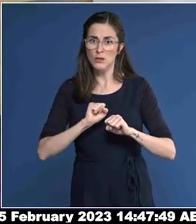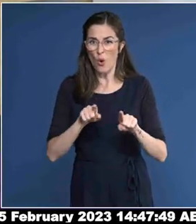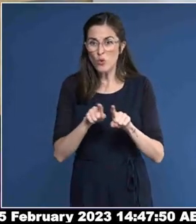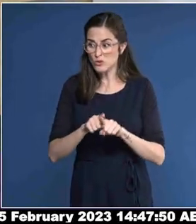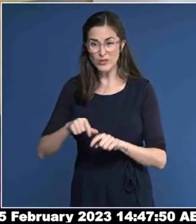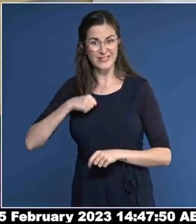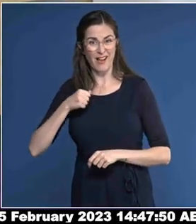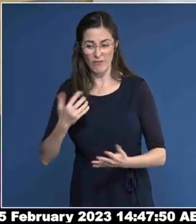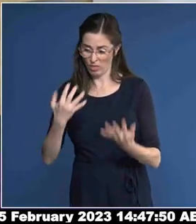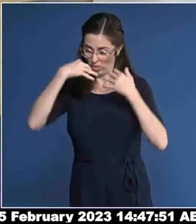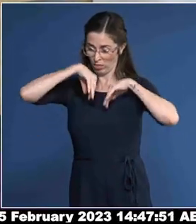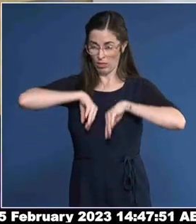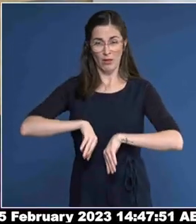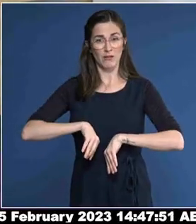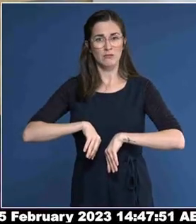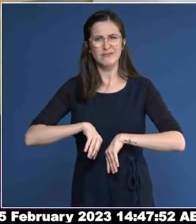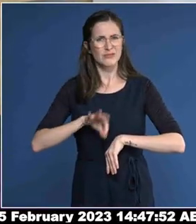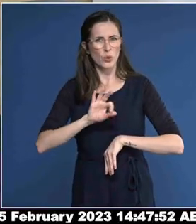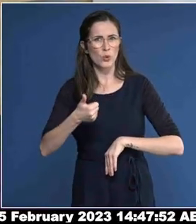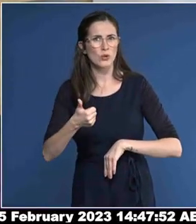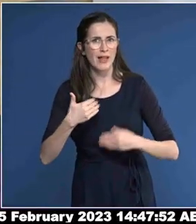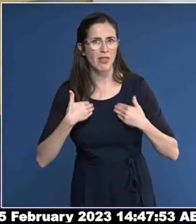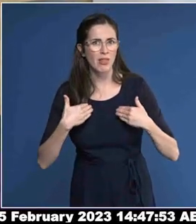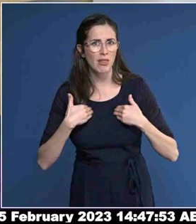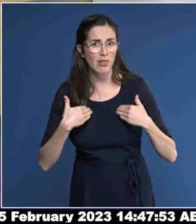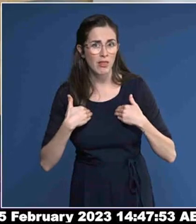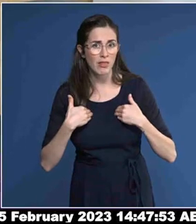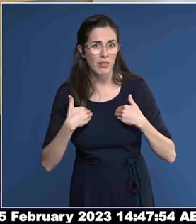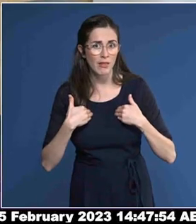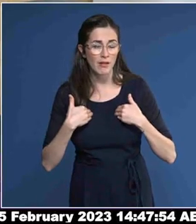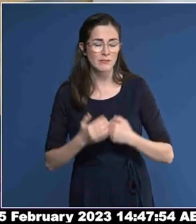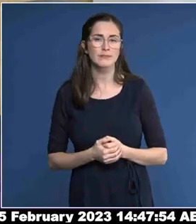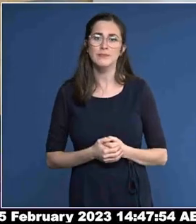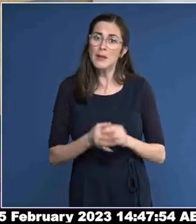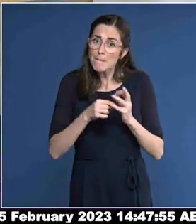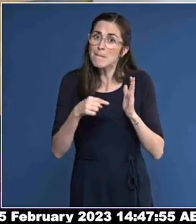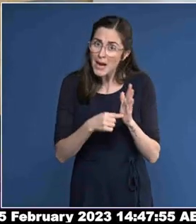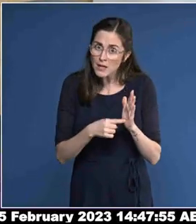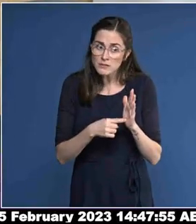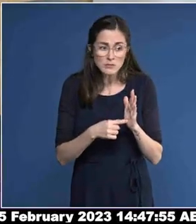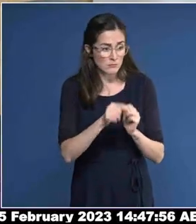But the dignity of risk for that person is to enable him to be able to continue to